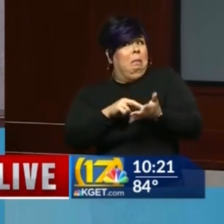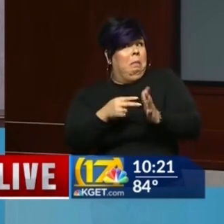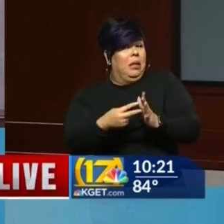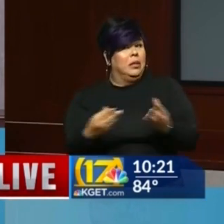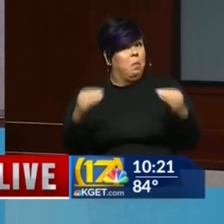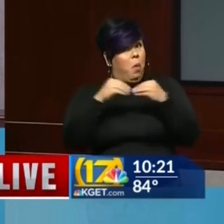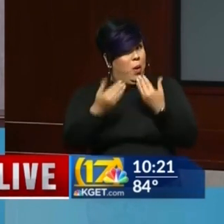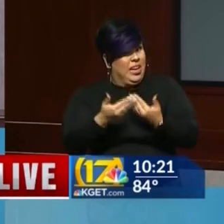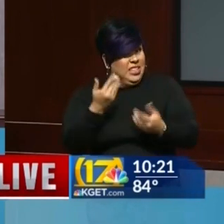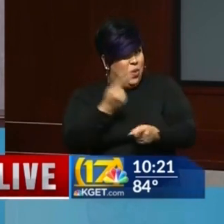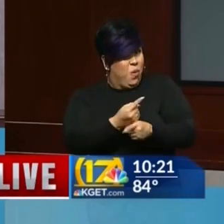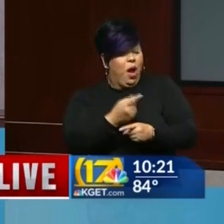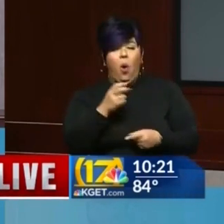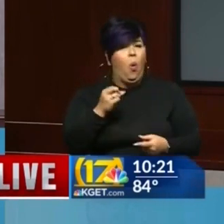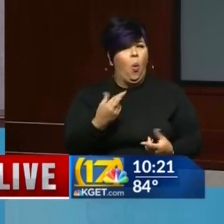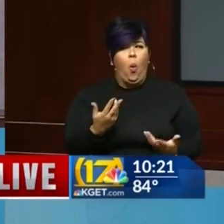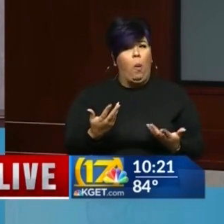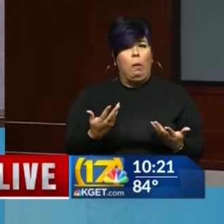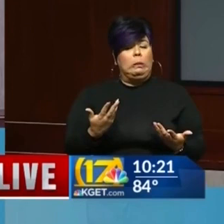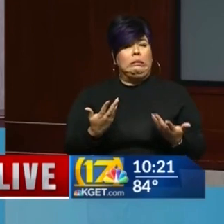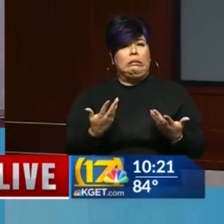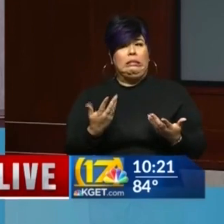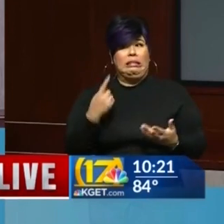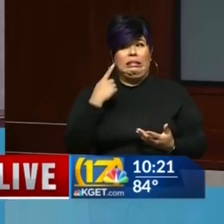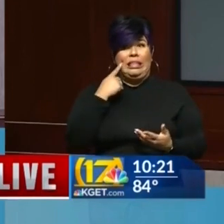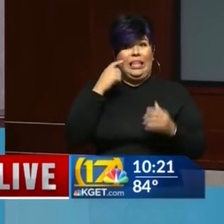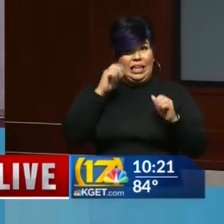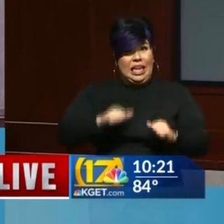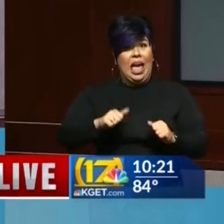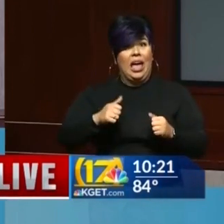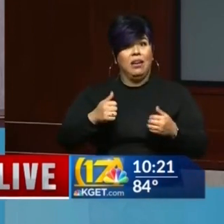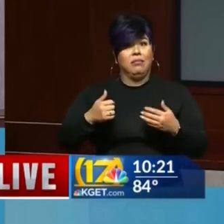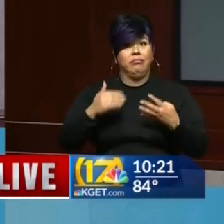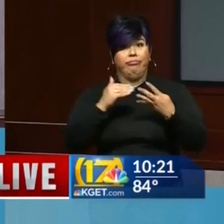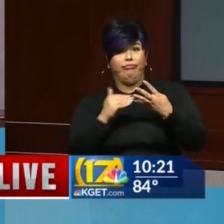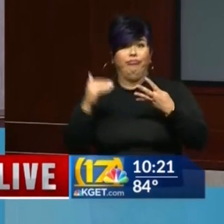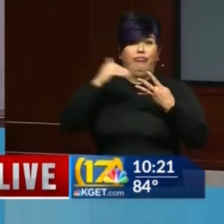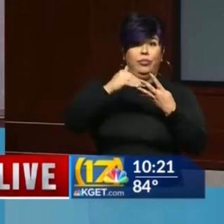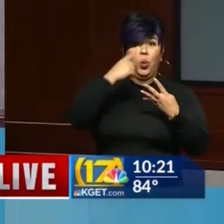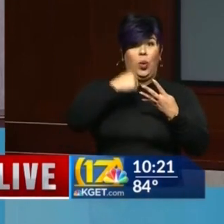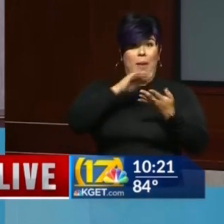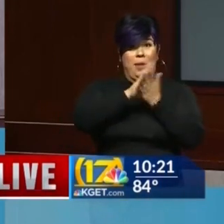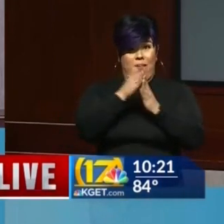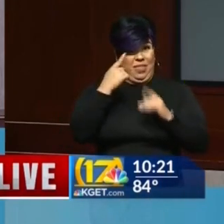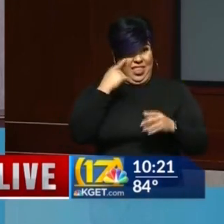THAN THEY WOULD LIKE. IS THAT FAIR, AND ARE WE